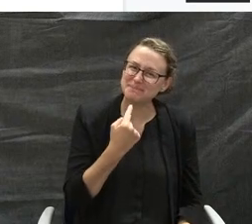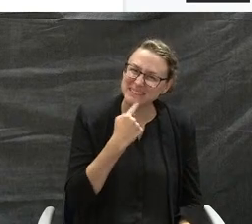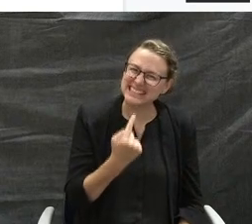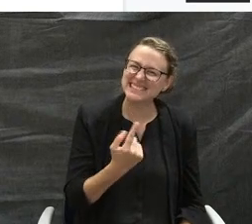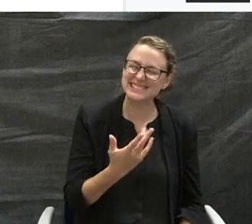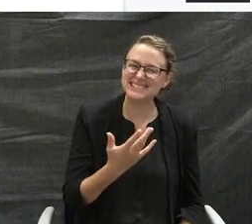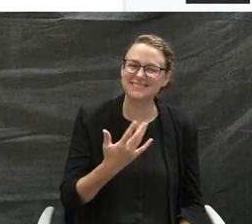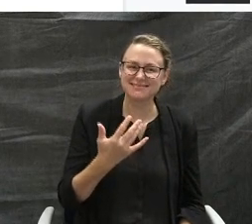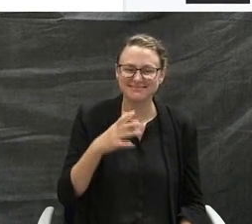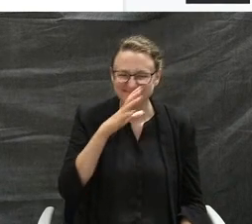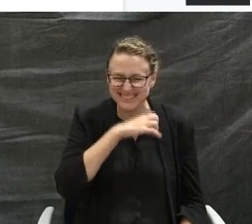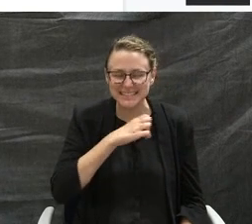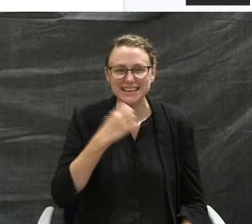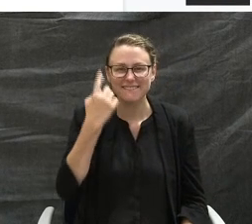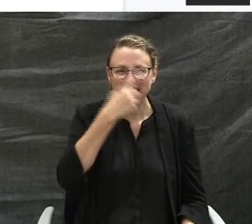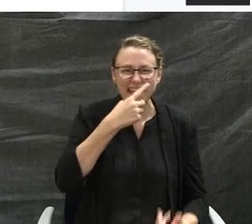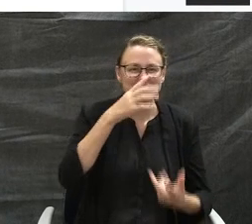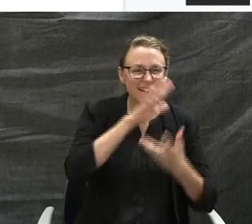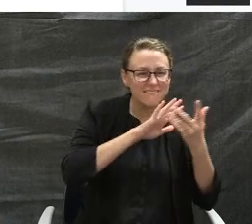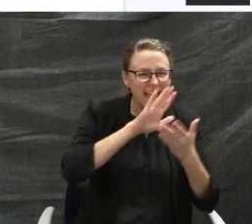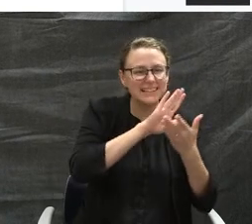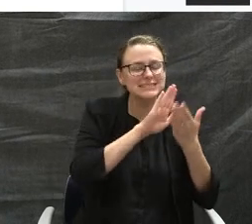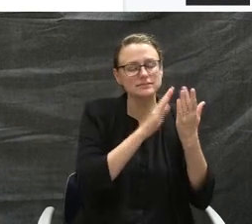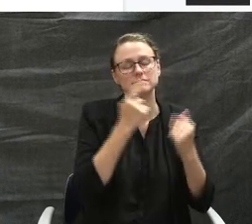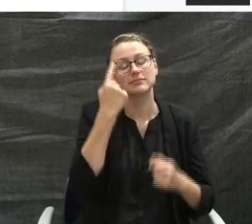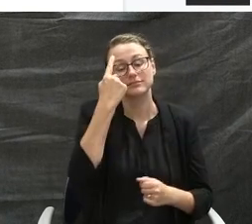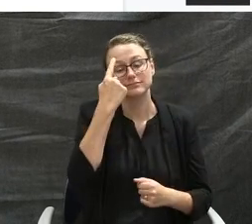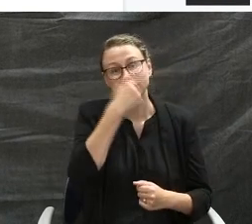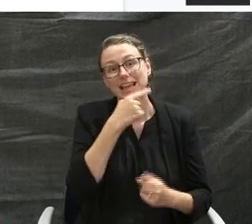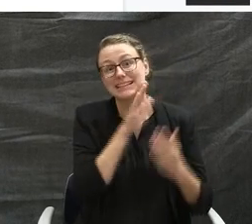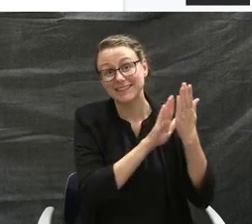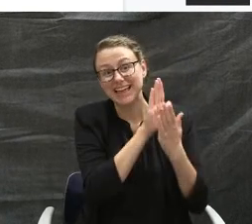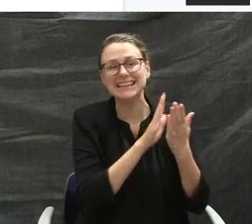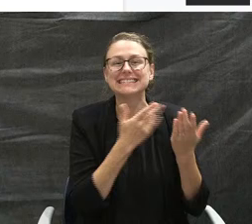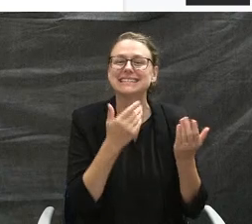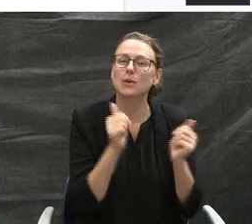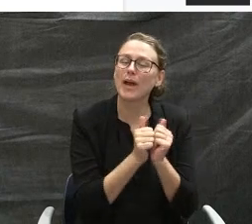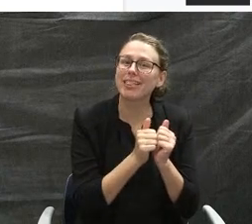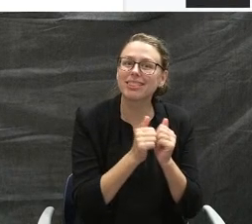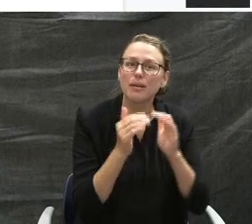having that face to face interaction. With their teachers and their peers and so uh down